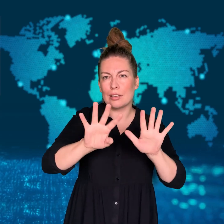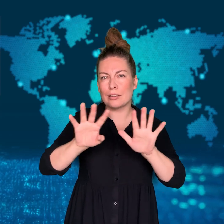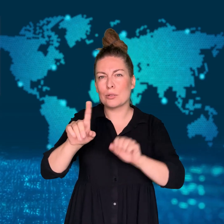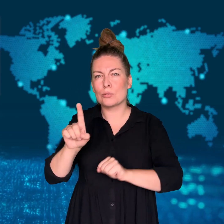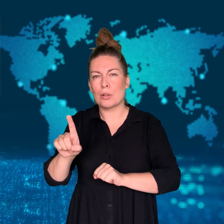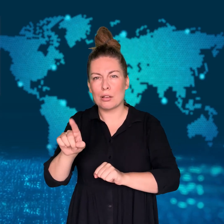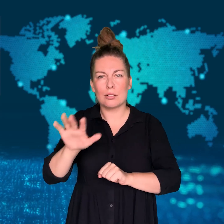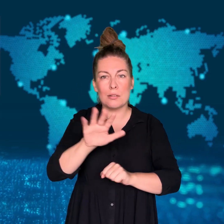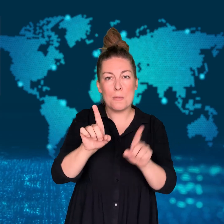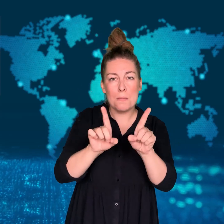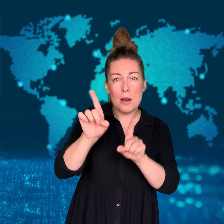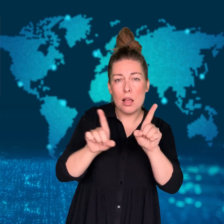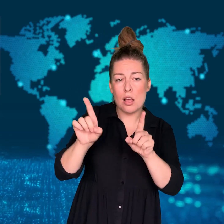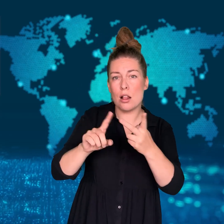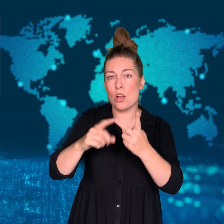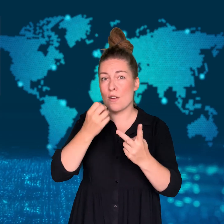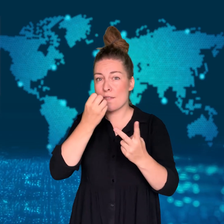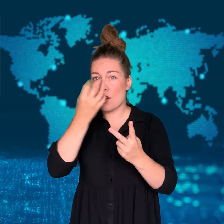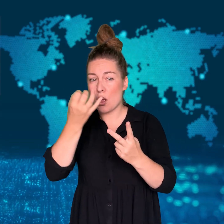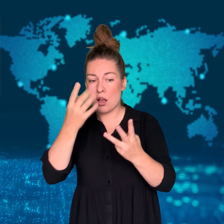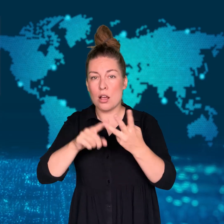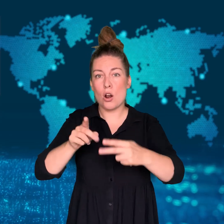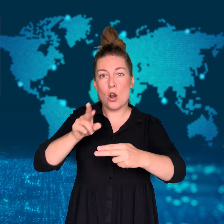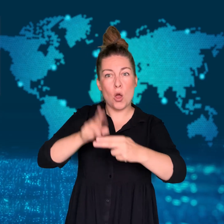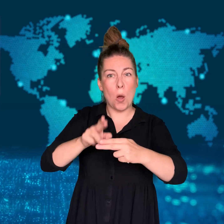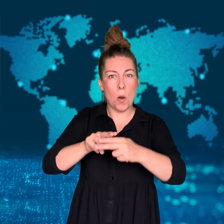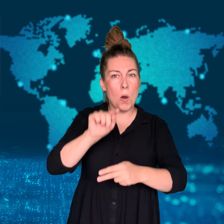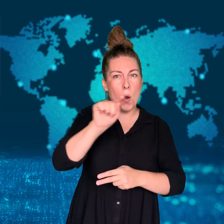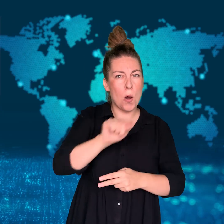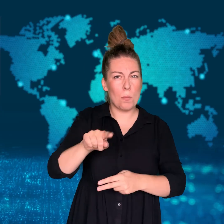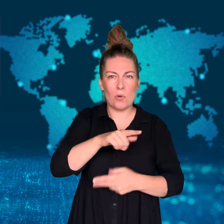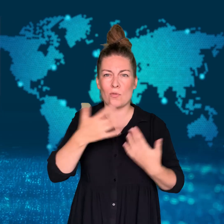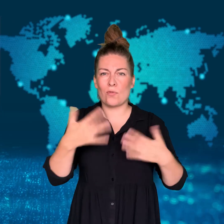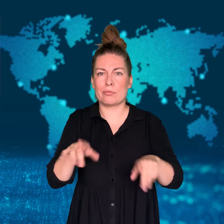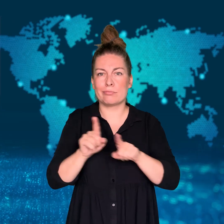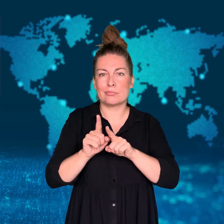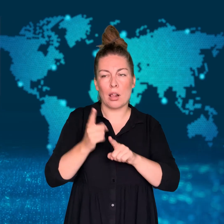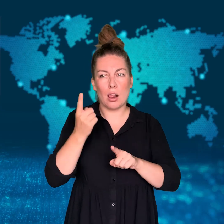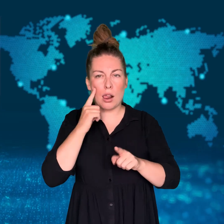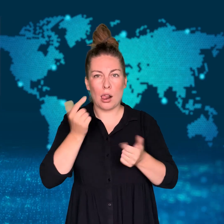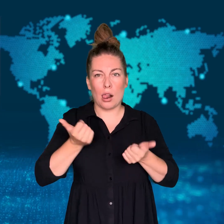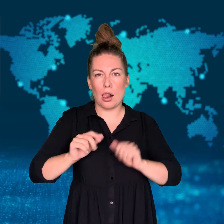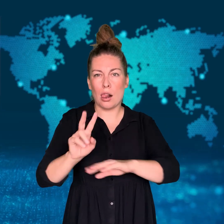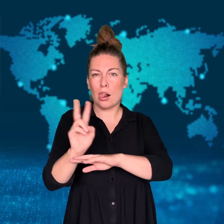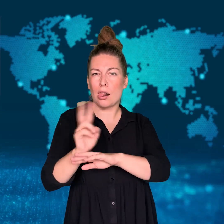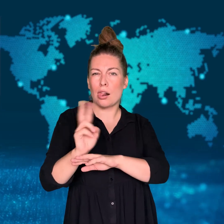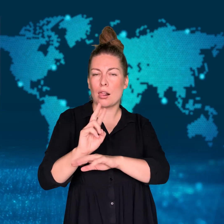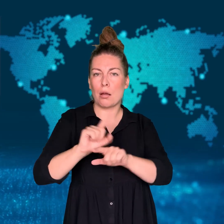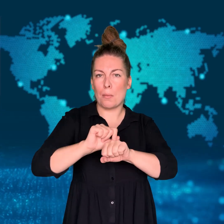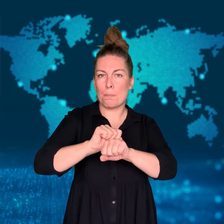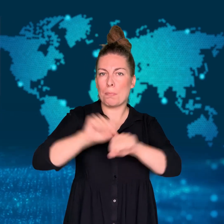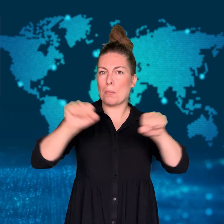in the fatal bombings in Milan, Florence, and Rome in 1991.